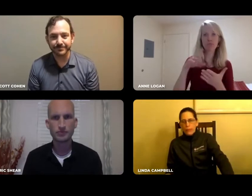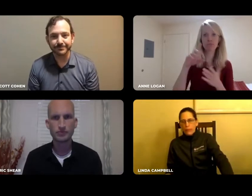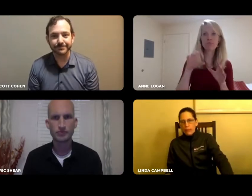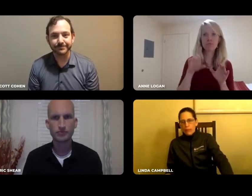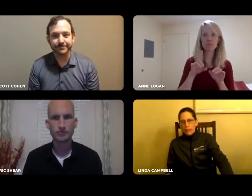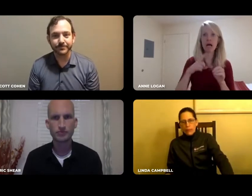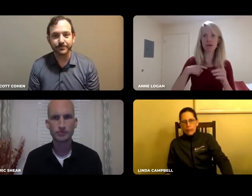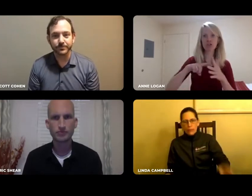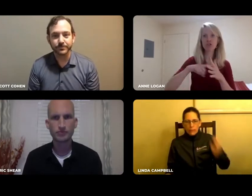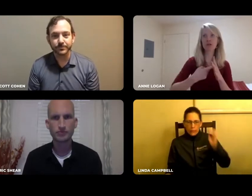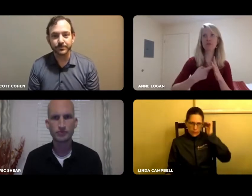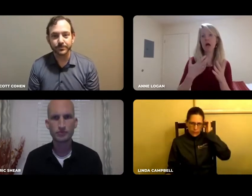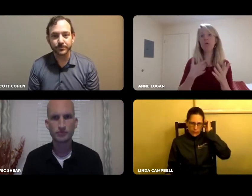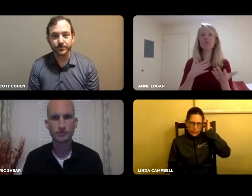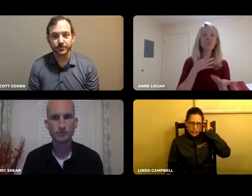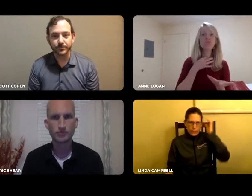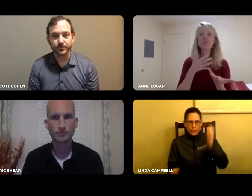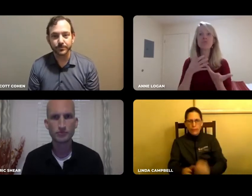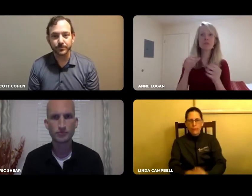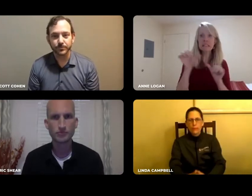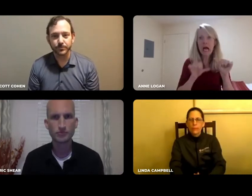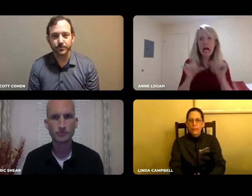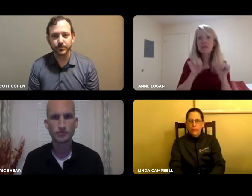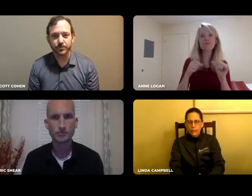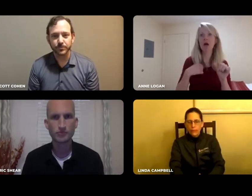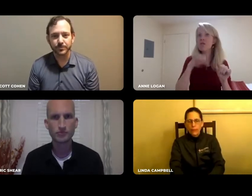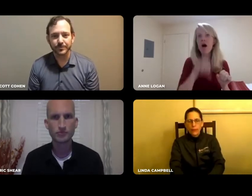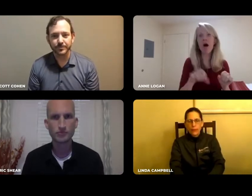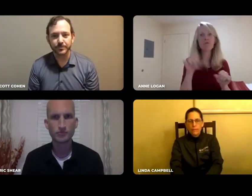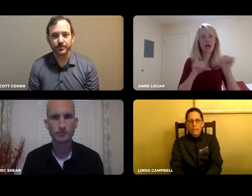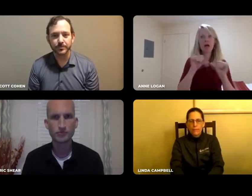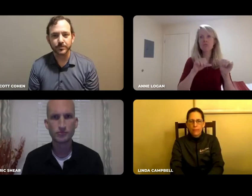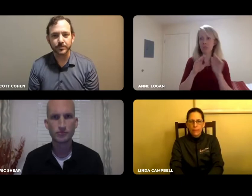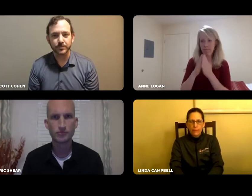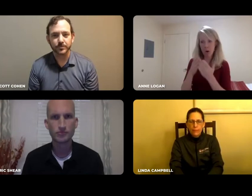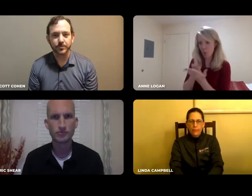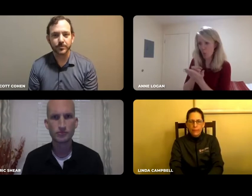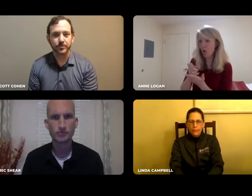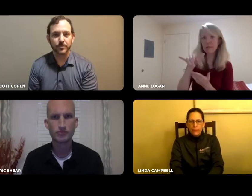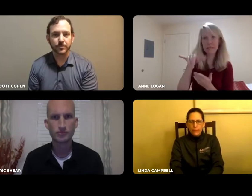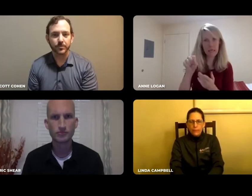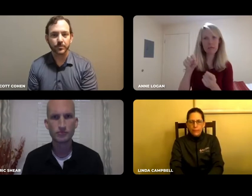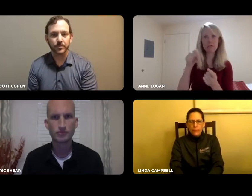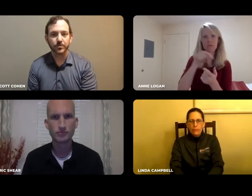Well, science I loved I was also a book worm.